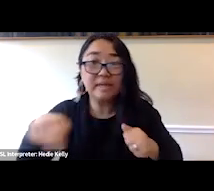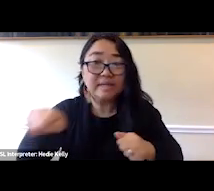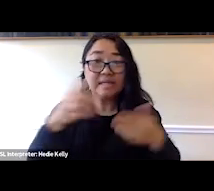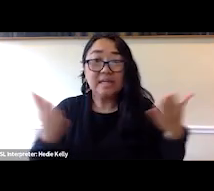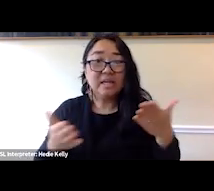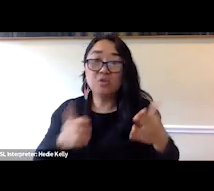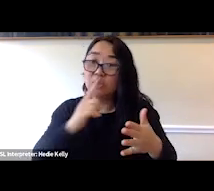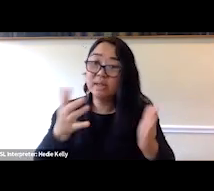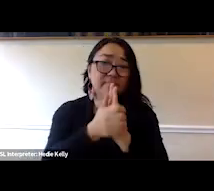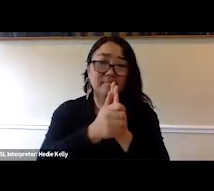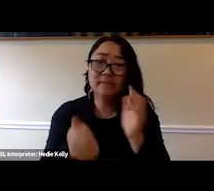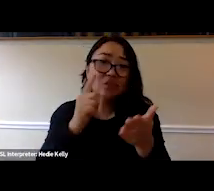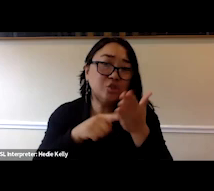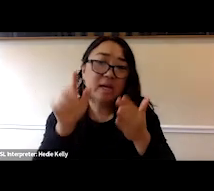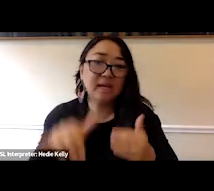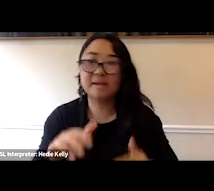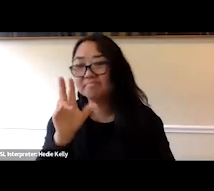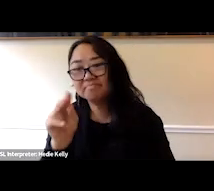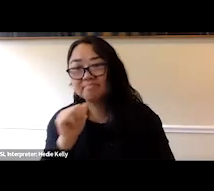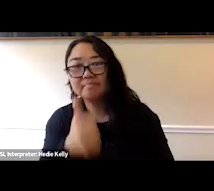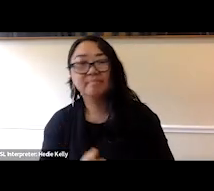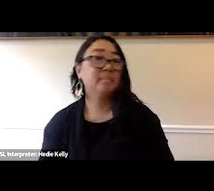On the next slide, if we could advance